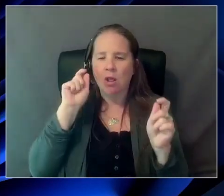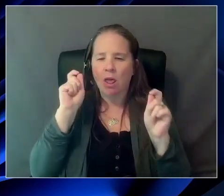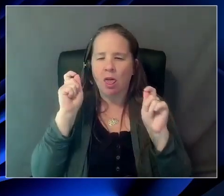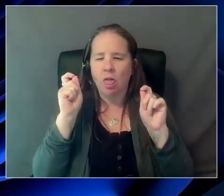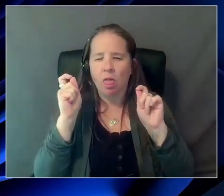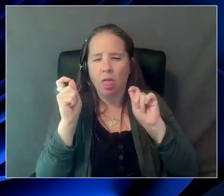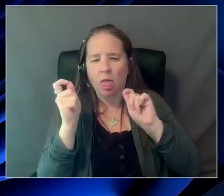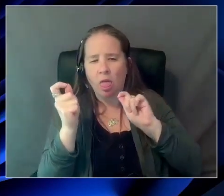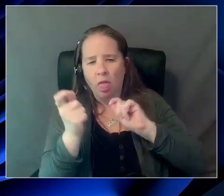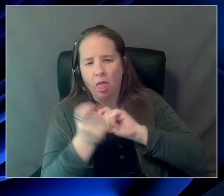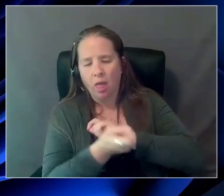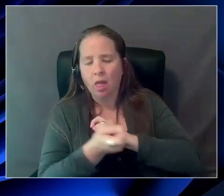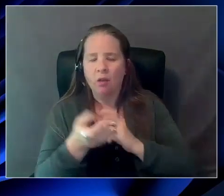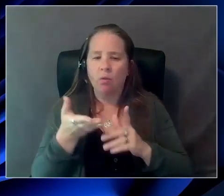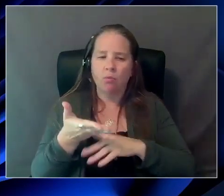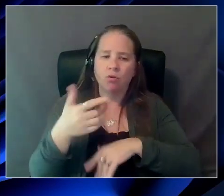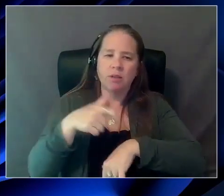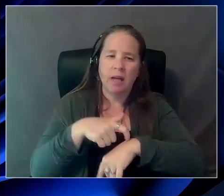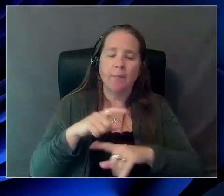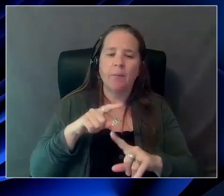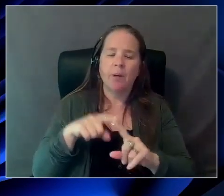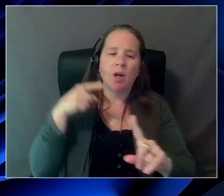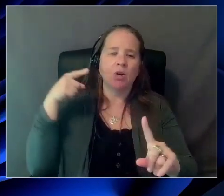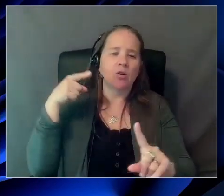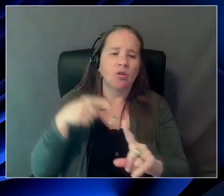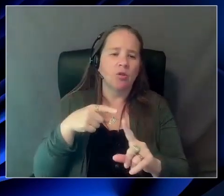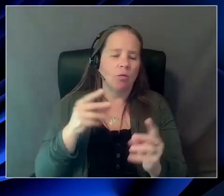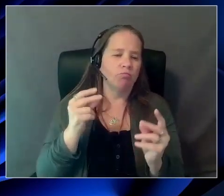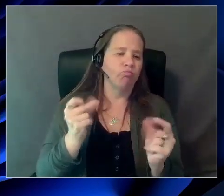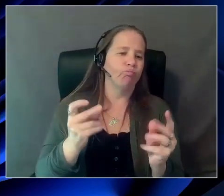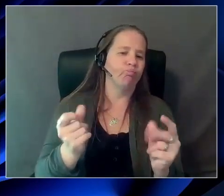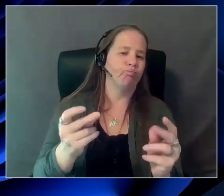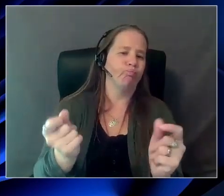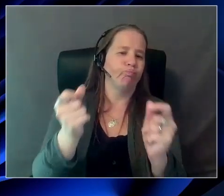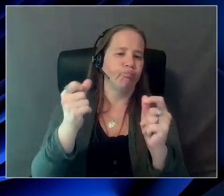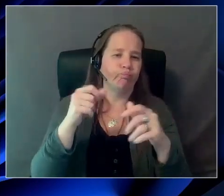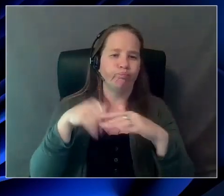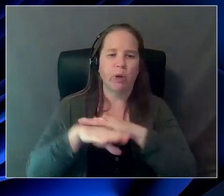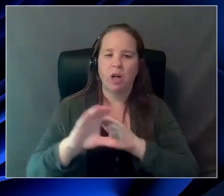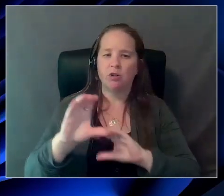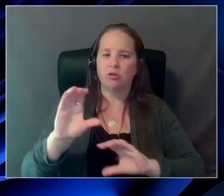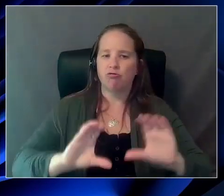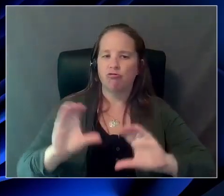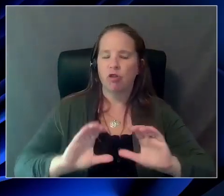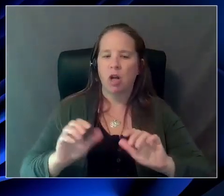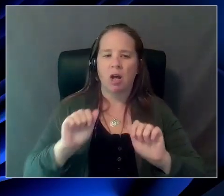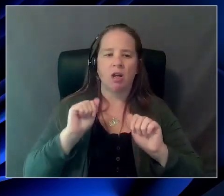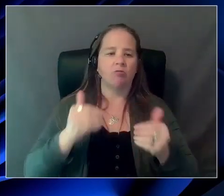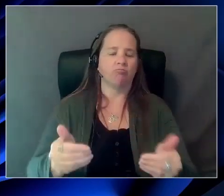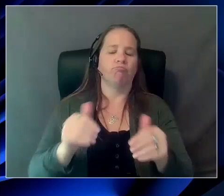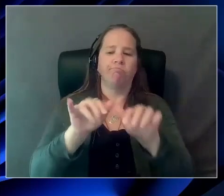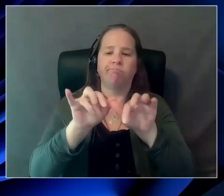as we go forward with teams. But our goal is really to make it very quick to get to the chat list. Get to where you can type a message,